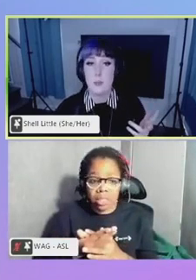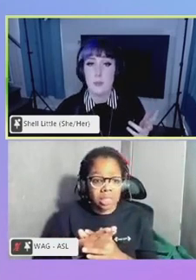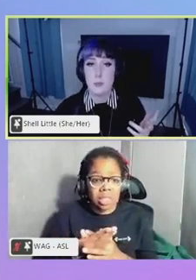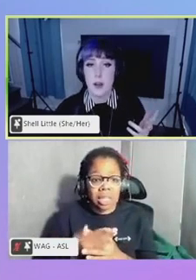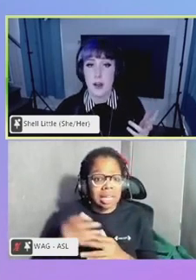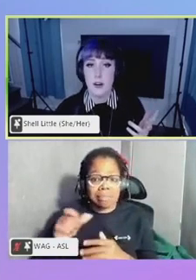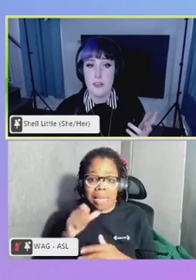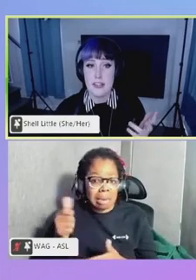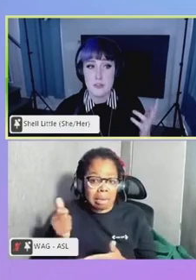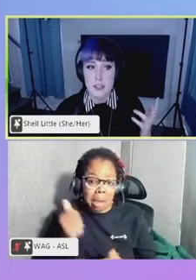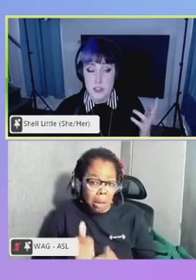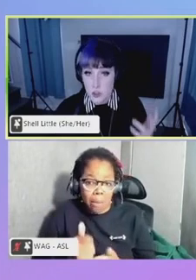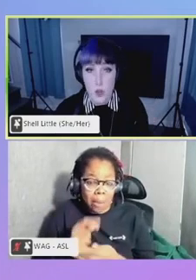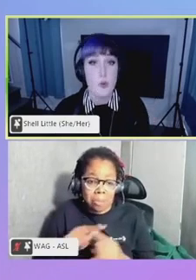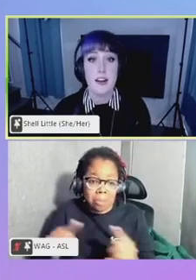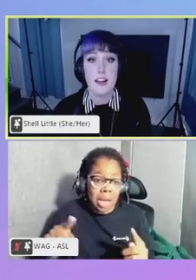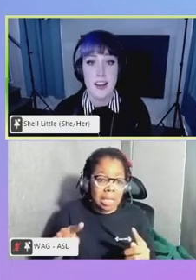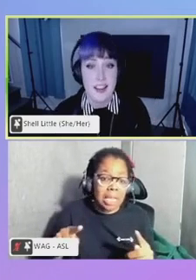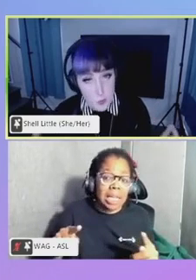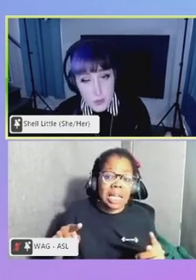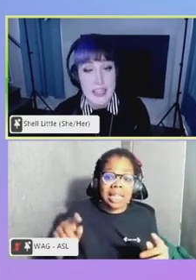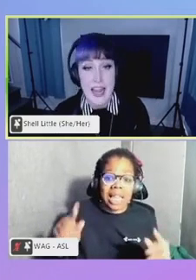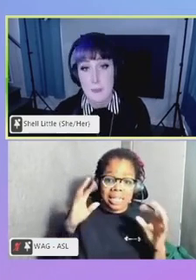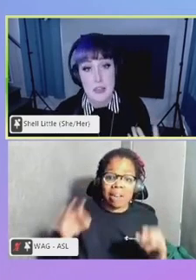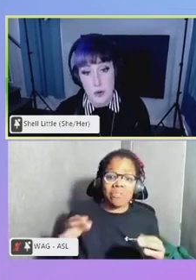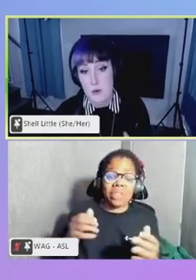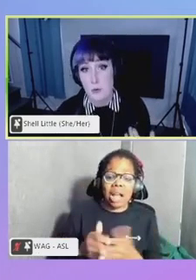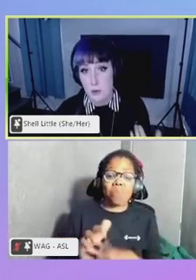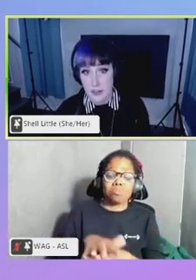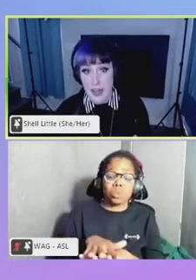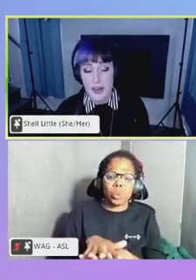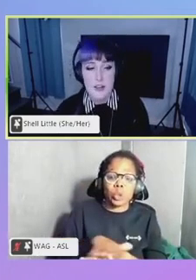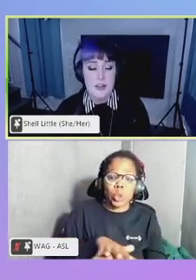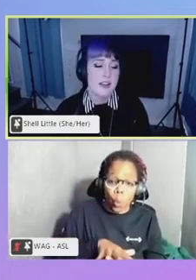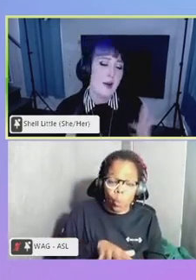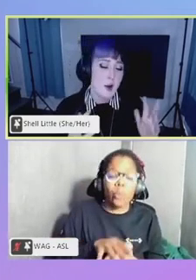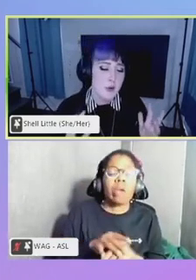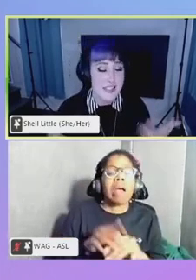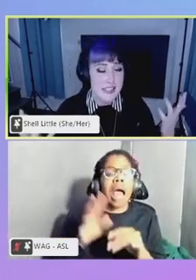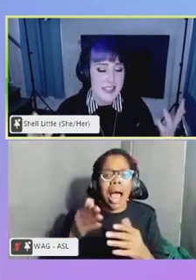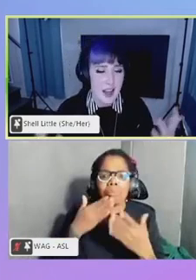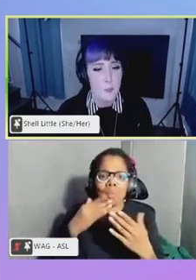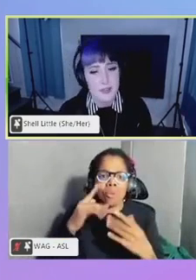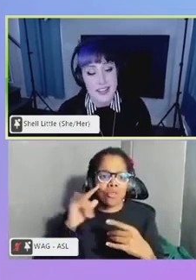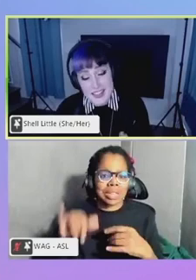leaves. You are in America, look into FMLA. Check it out. what do you have access to? I took two